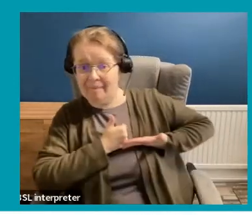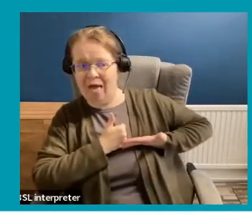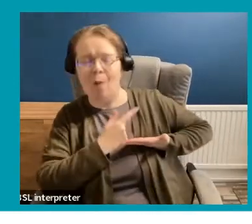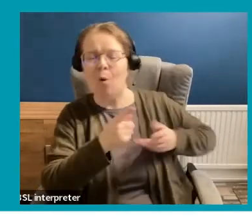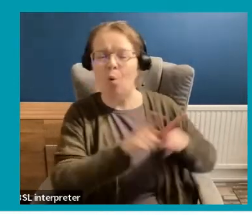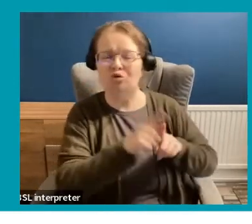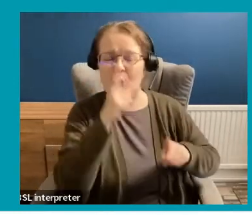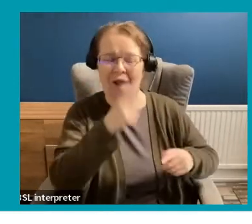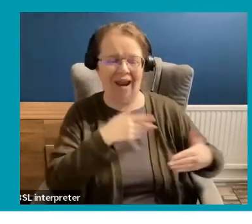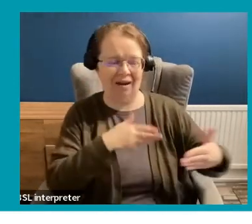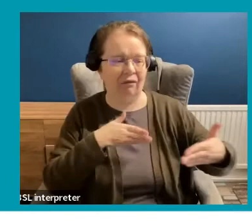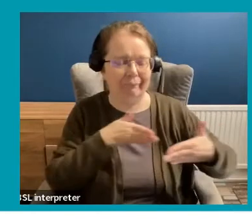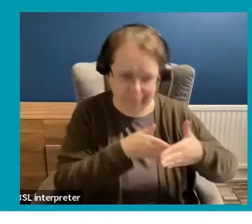Exactly.